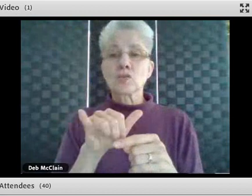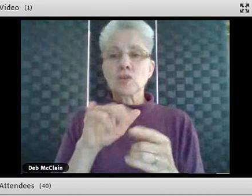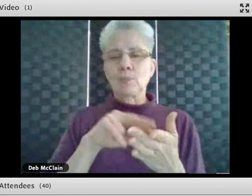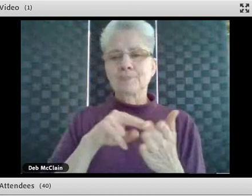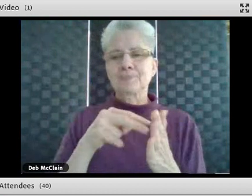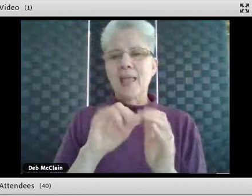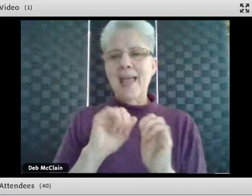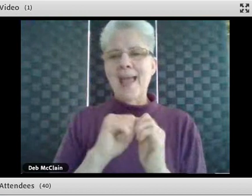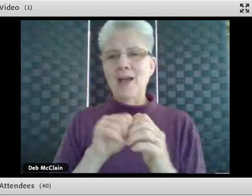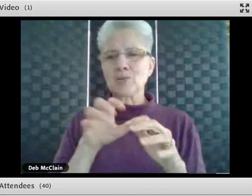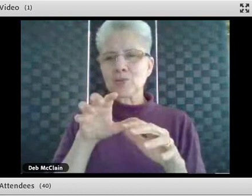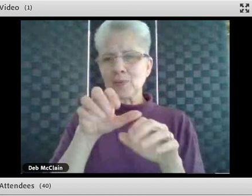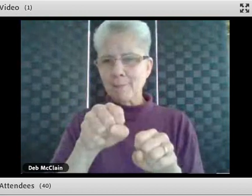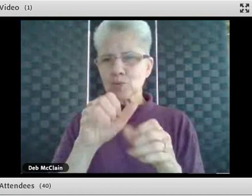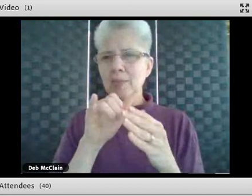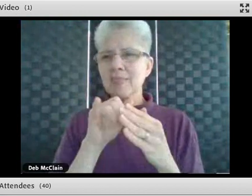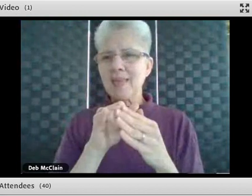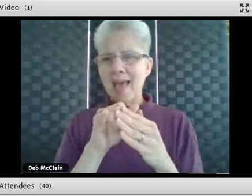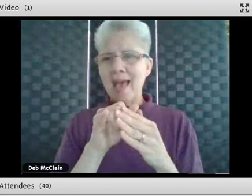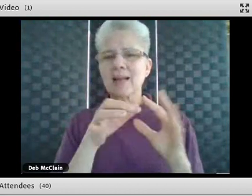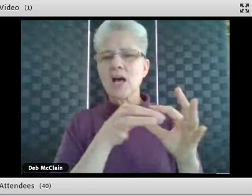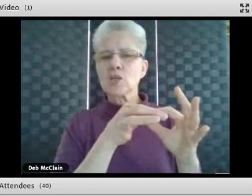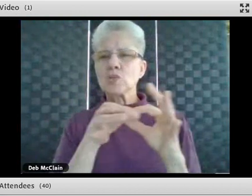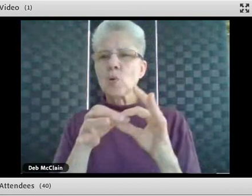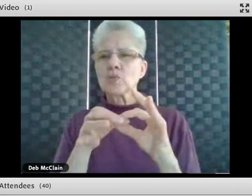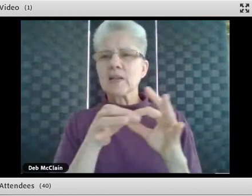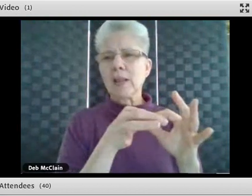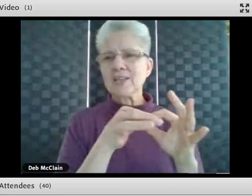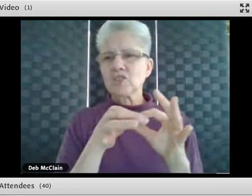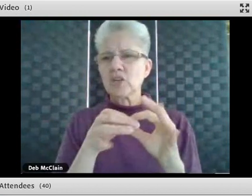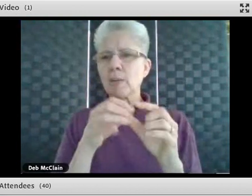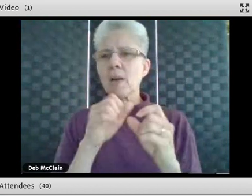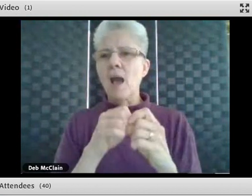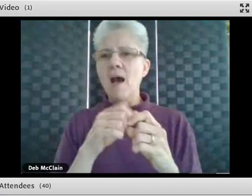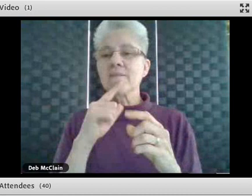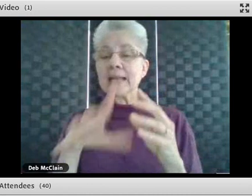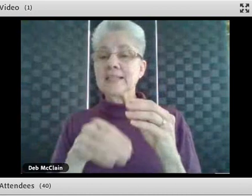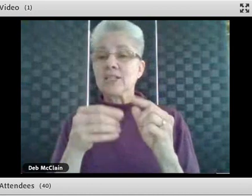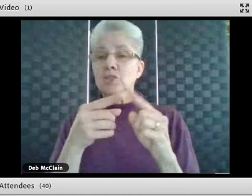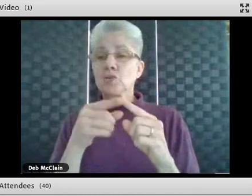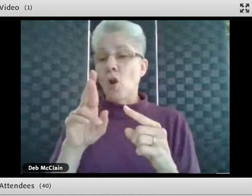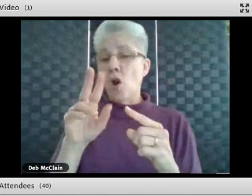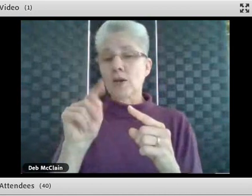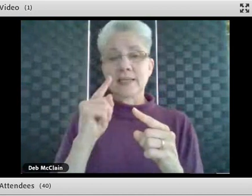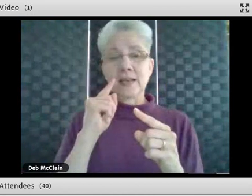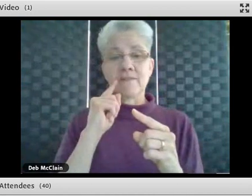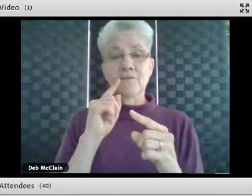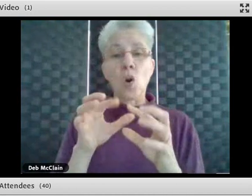capturing those associative relationships, in addition to the RT, for "related term."